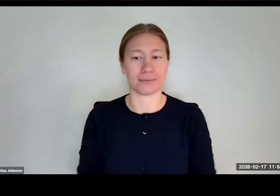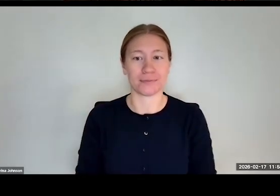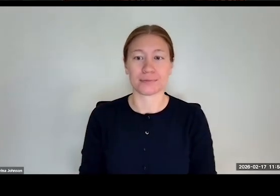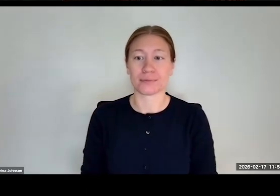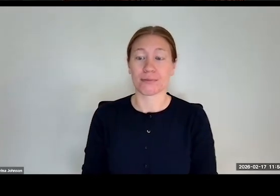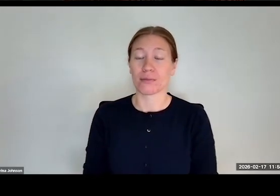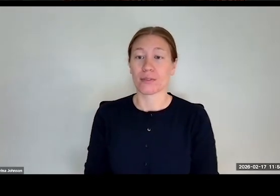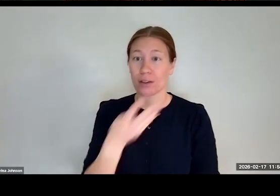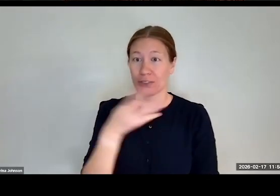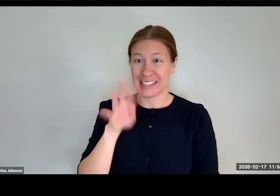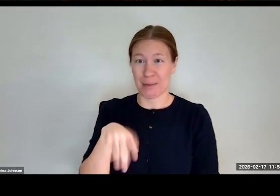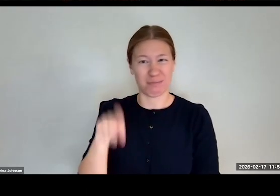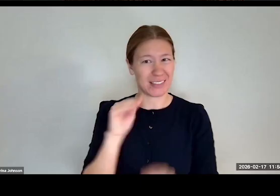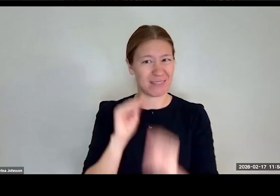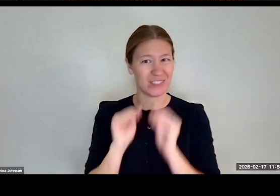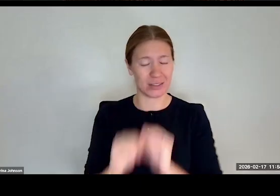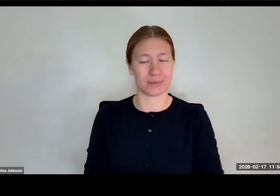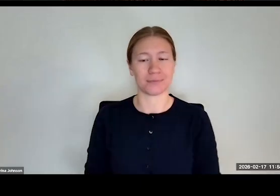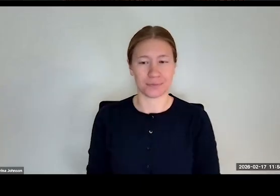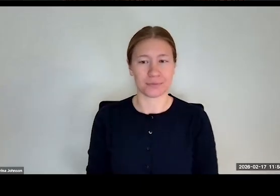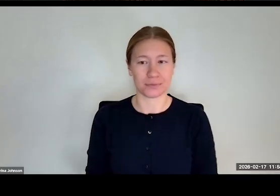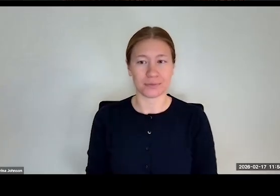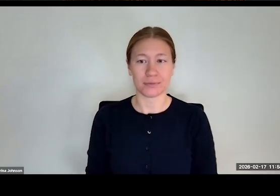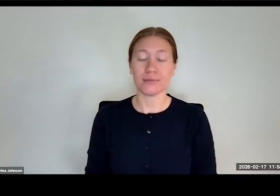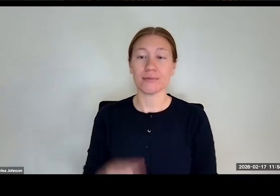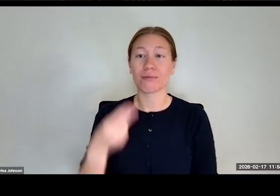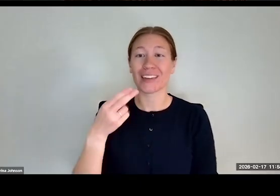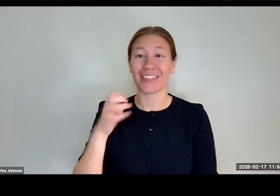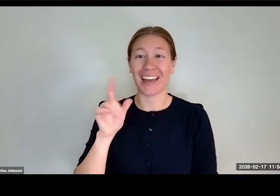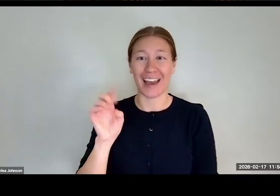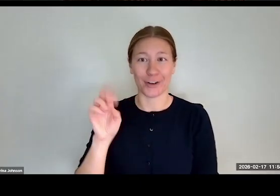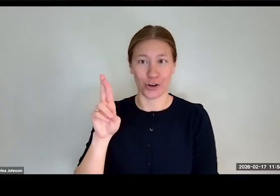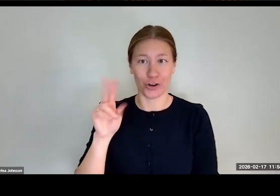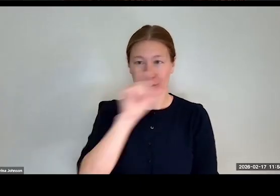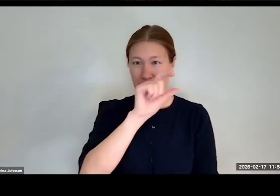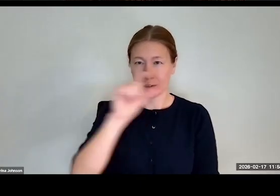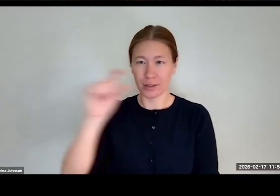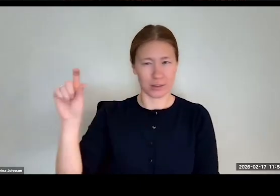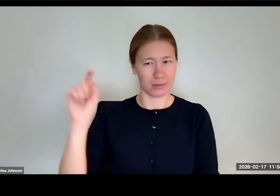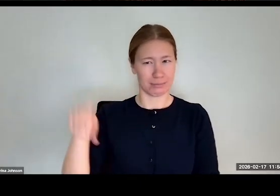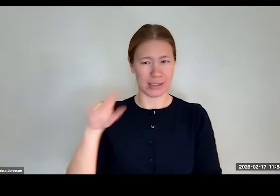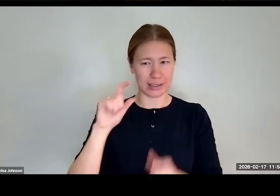So clicking into my table, I need to define the header row. So I want to make sure my table is selected.